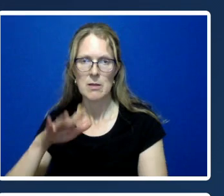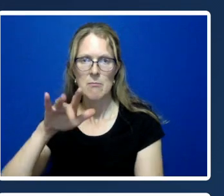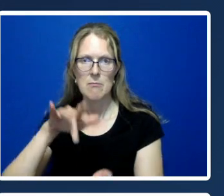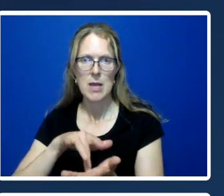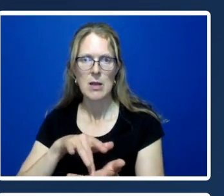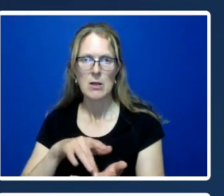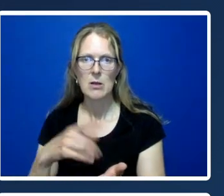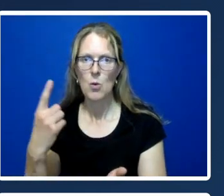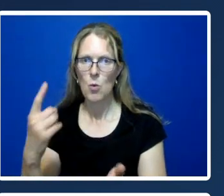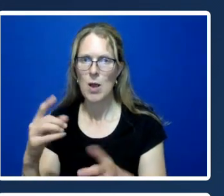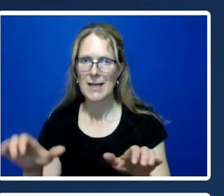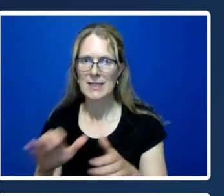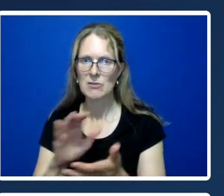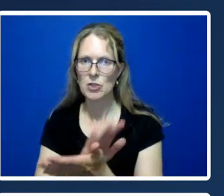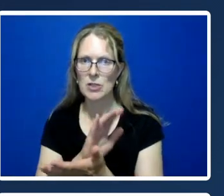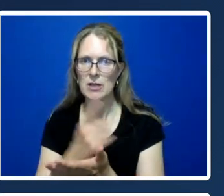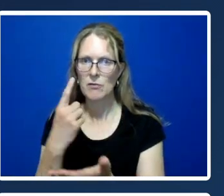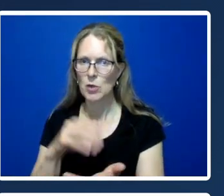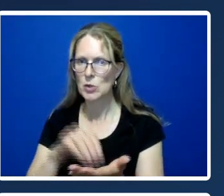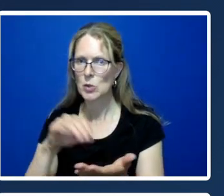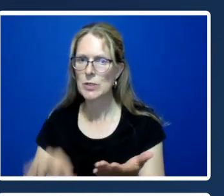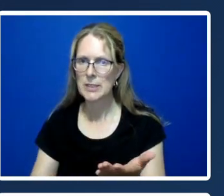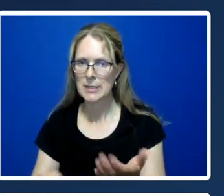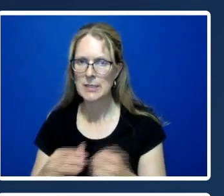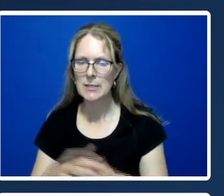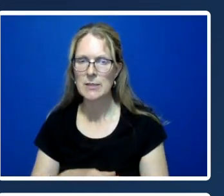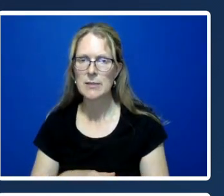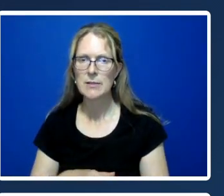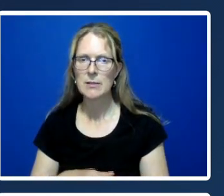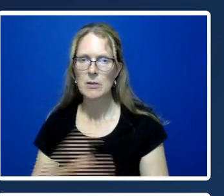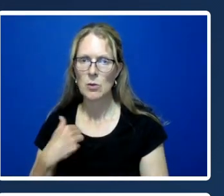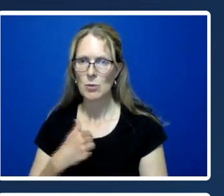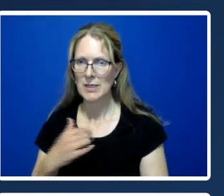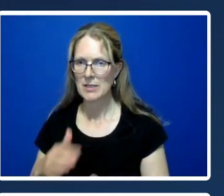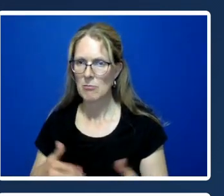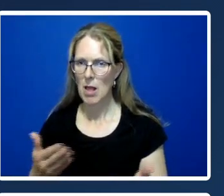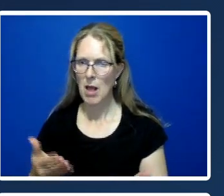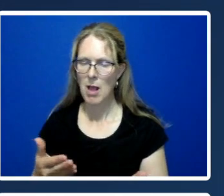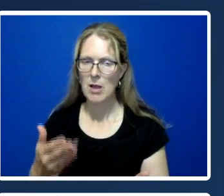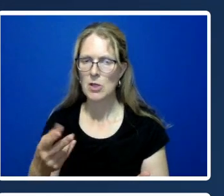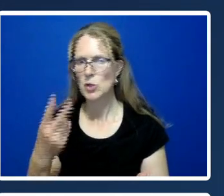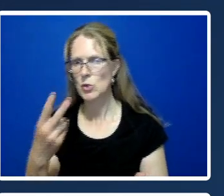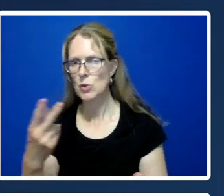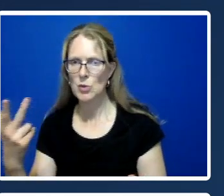for one particular activity. But we supply two to three activity options for each step for you